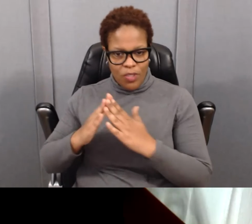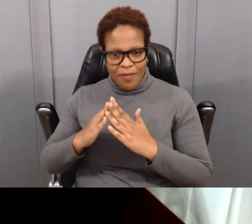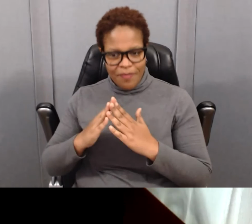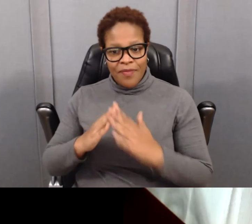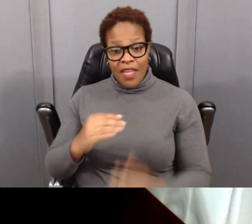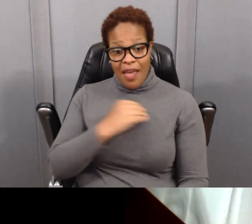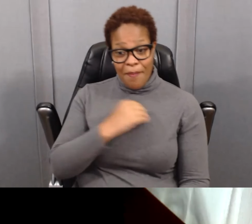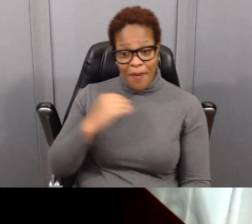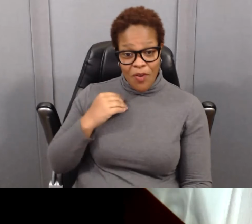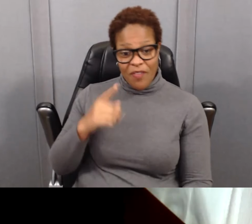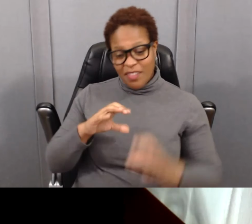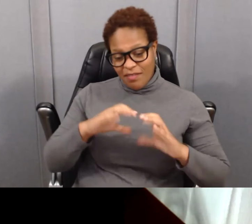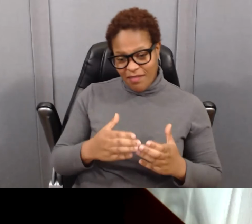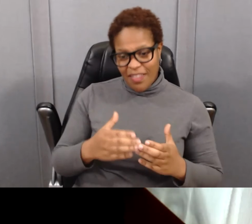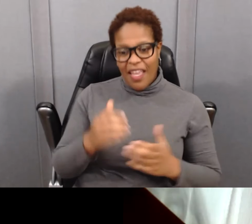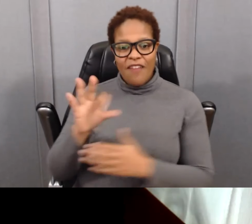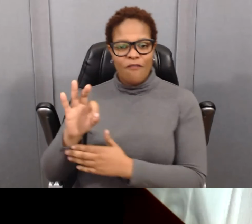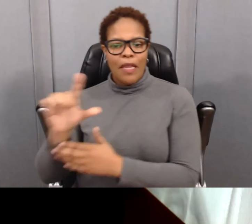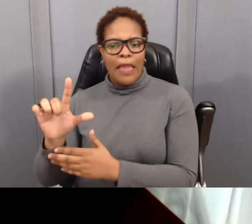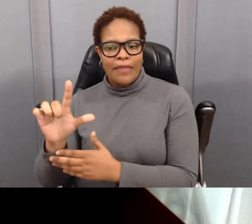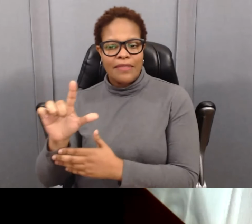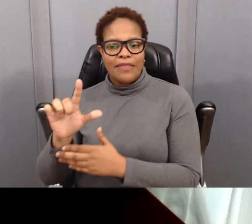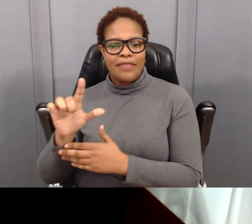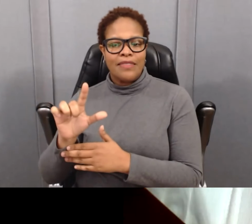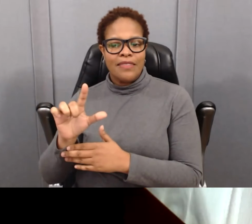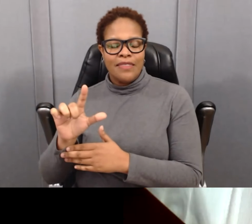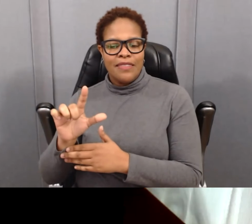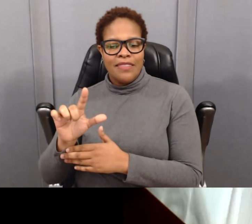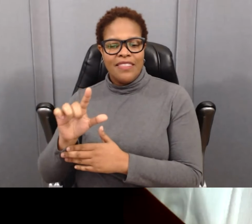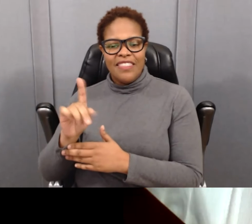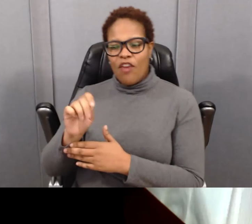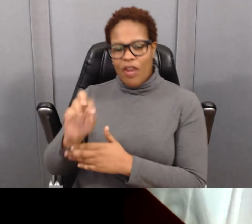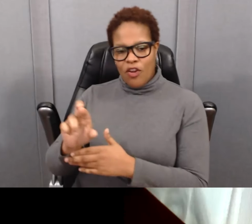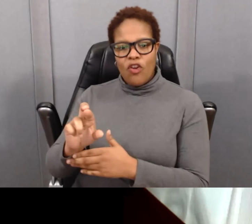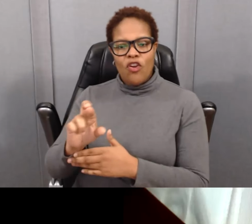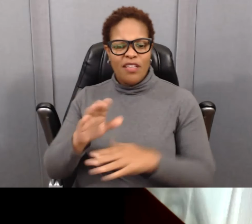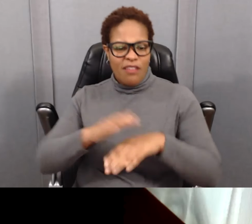and a freelance audio description narrator, Thomas has appeared on projects for Netflix, HBO Max,